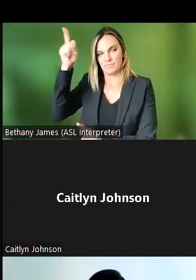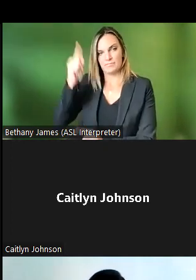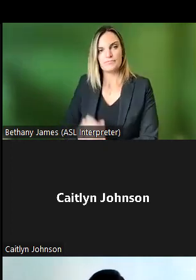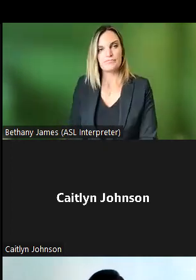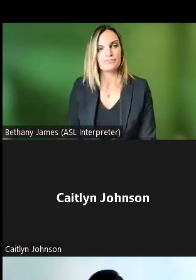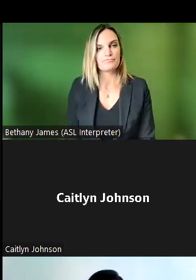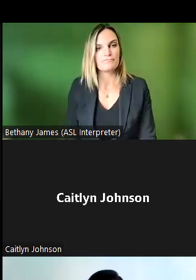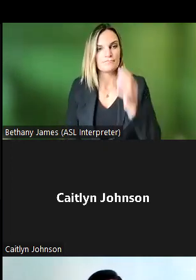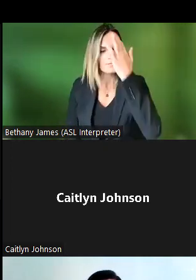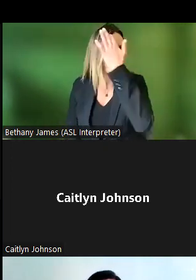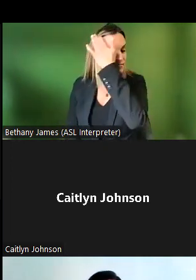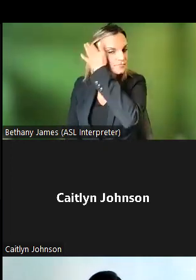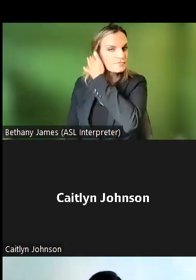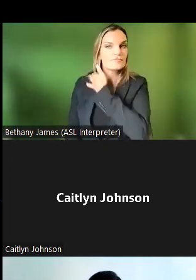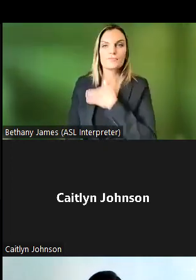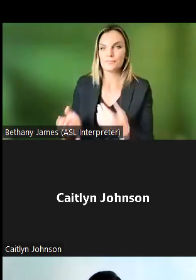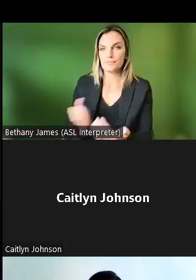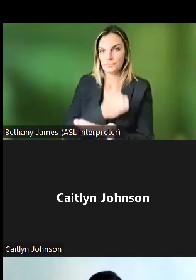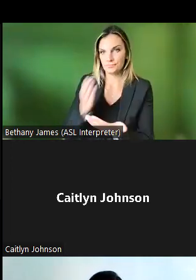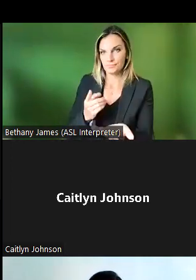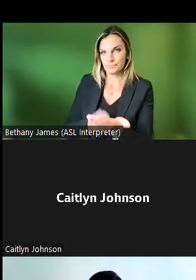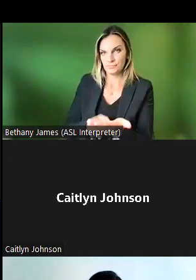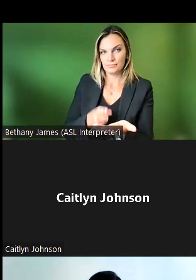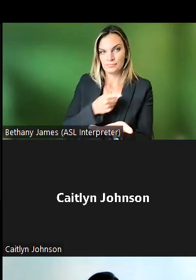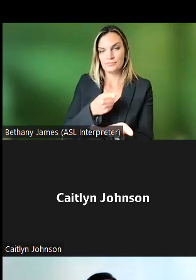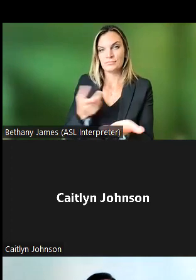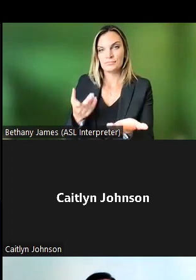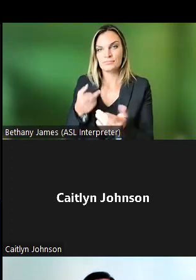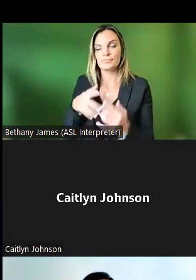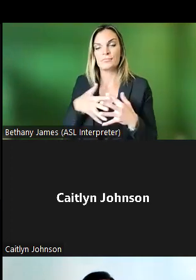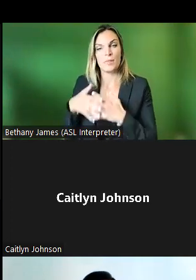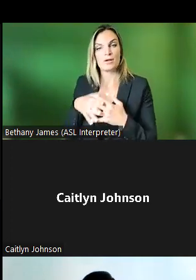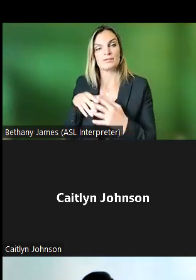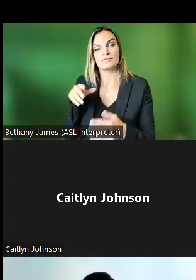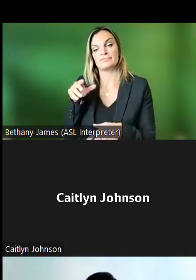So moving along. The next law that we talk about is the Americans with Disabilities Act.